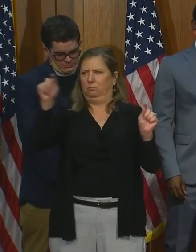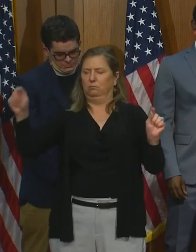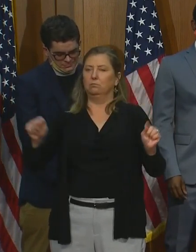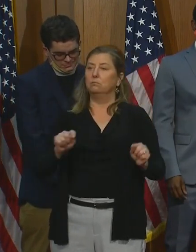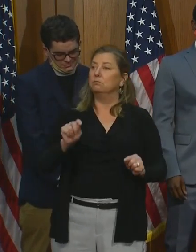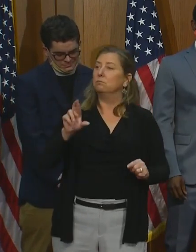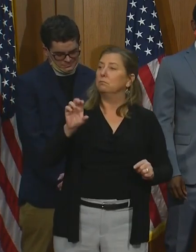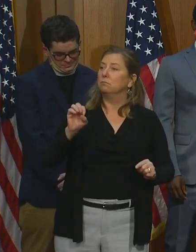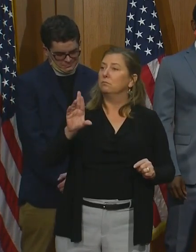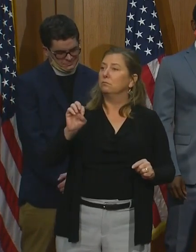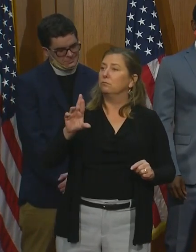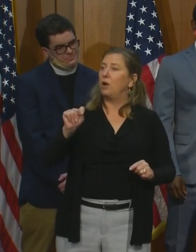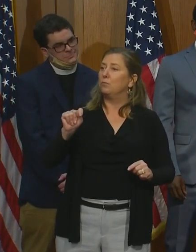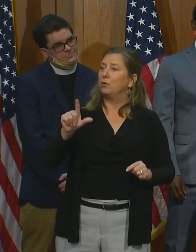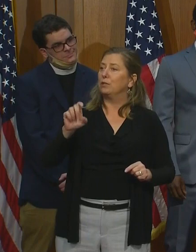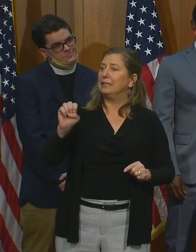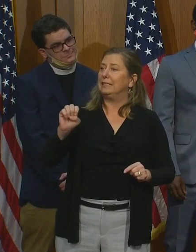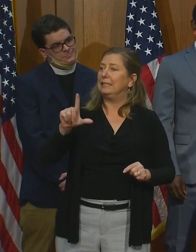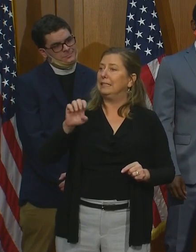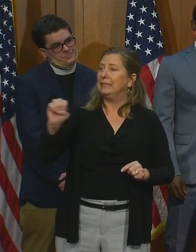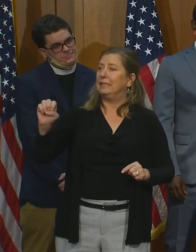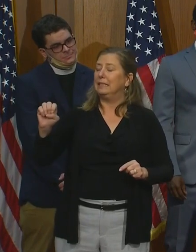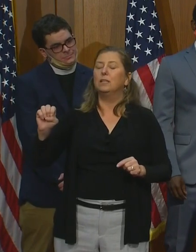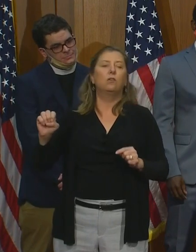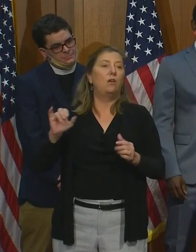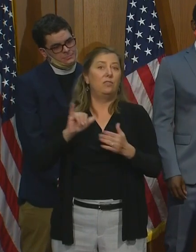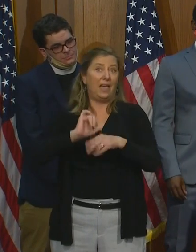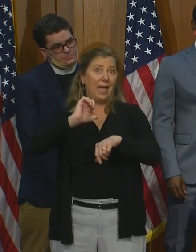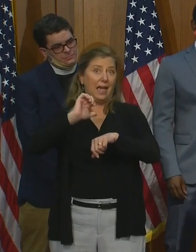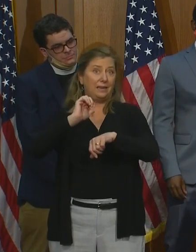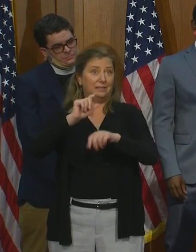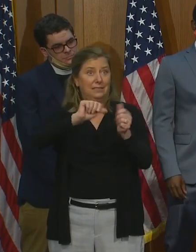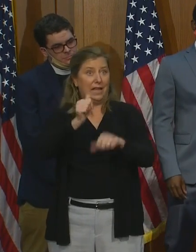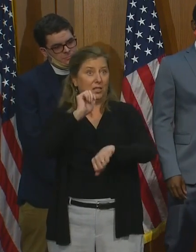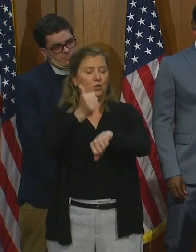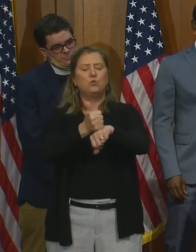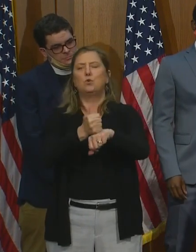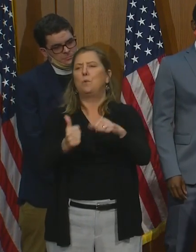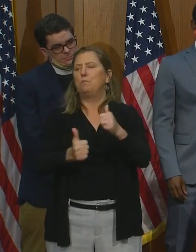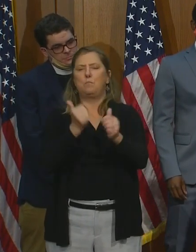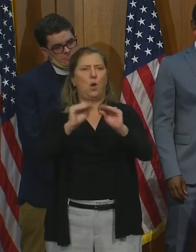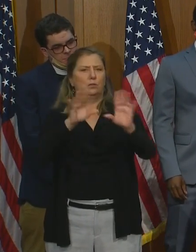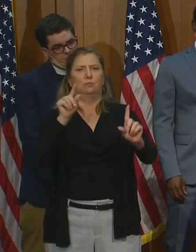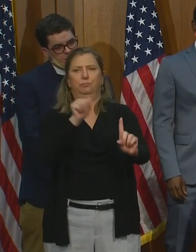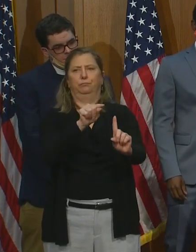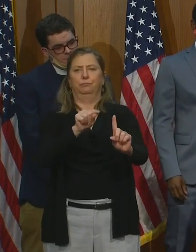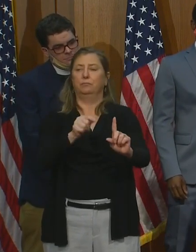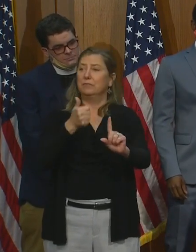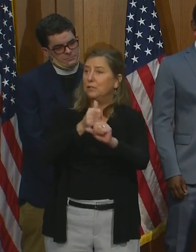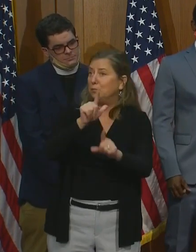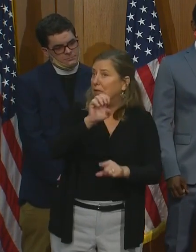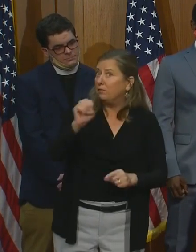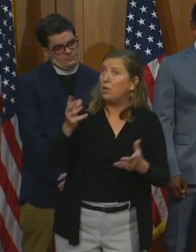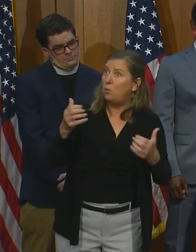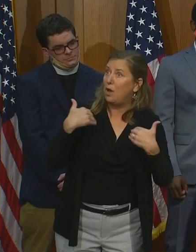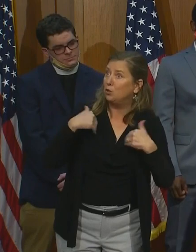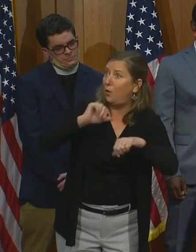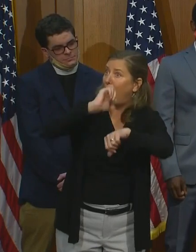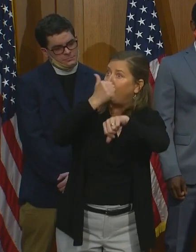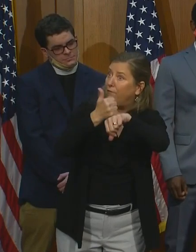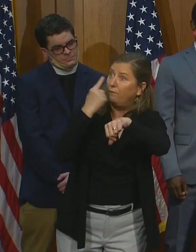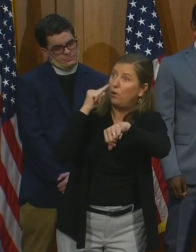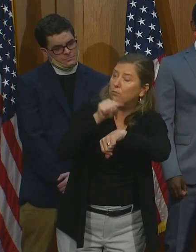THE STATUTE OF ROBERT E. LEE IS